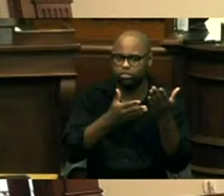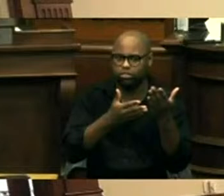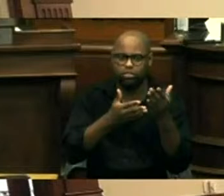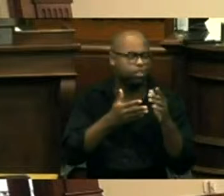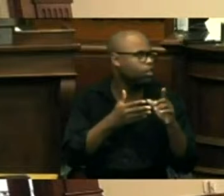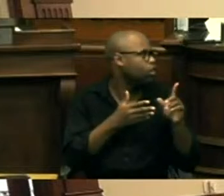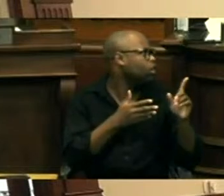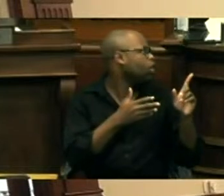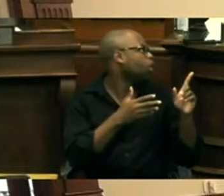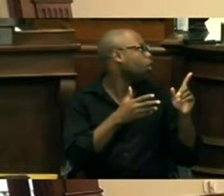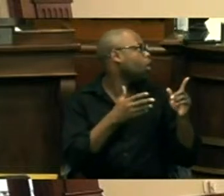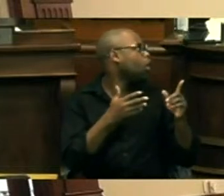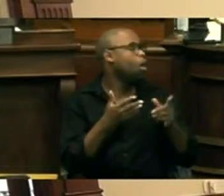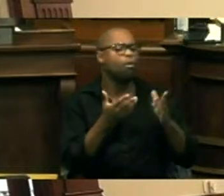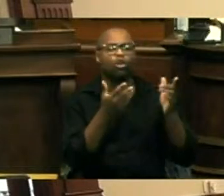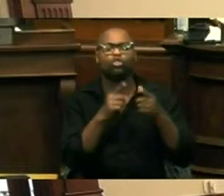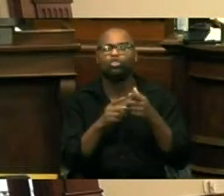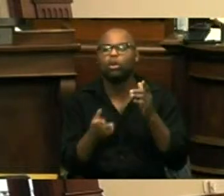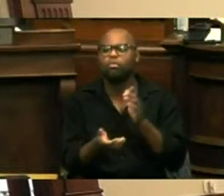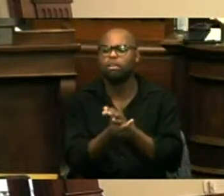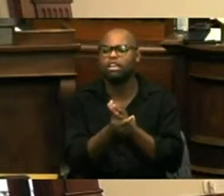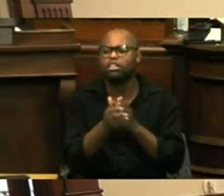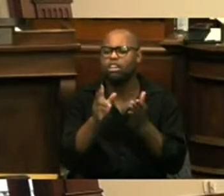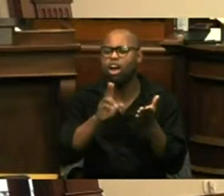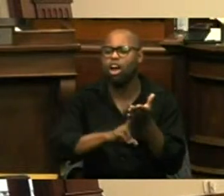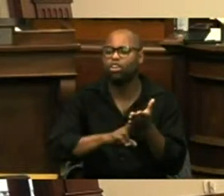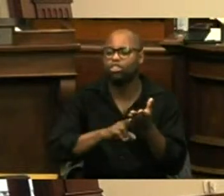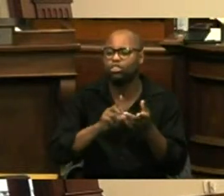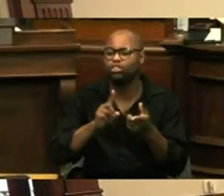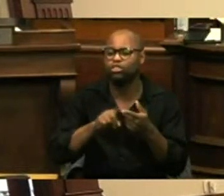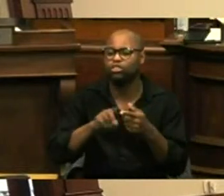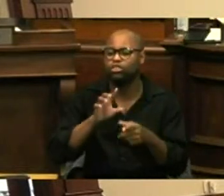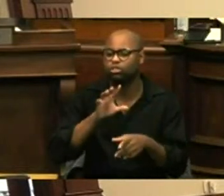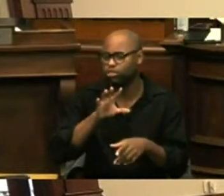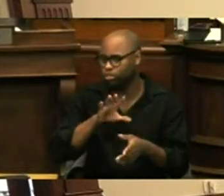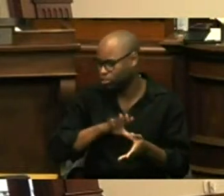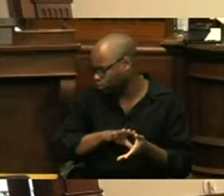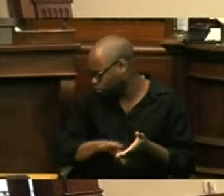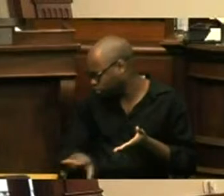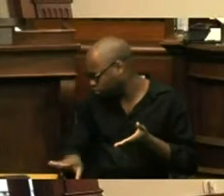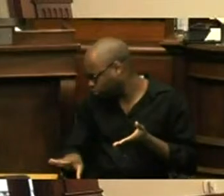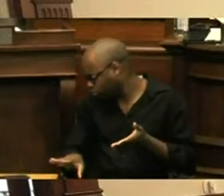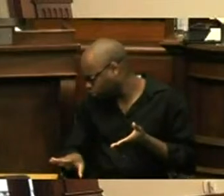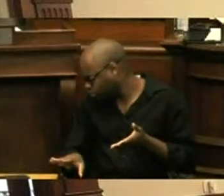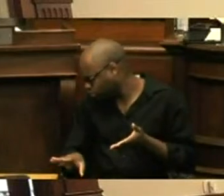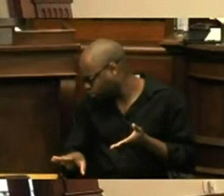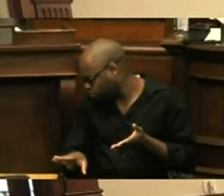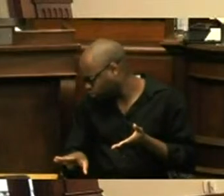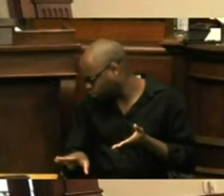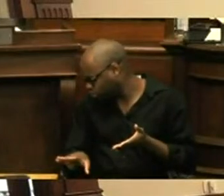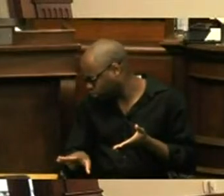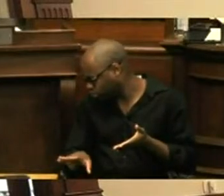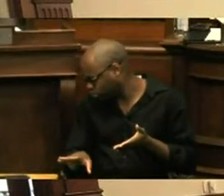need a motion on the floor. So I'll make a motion to amend the